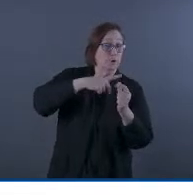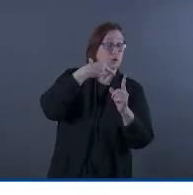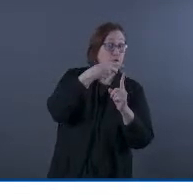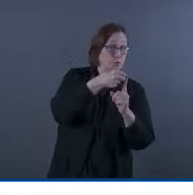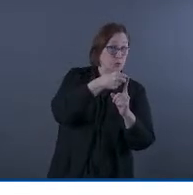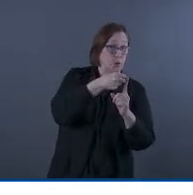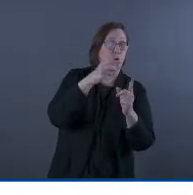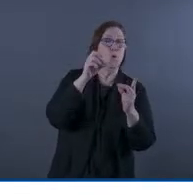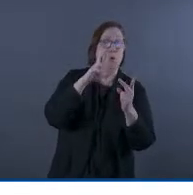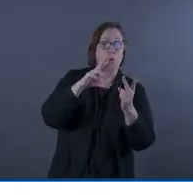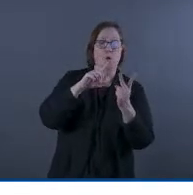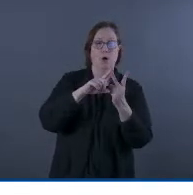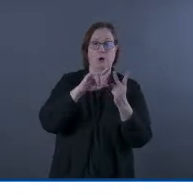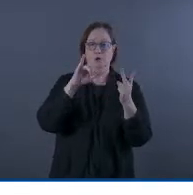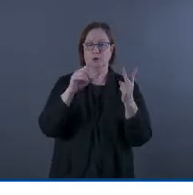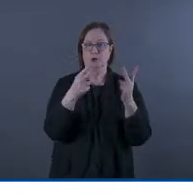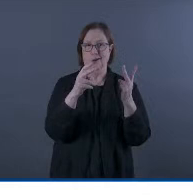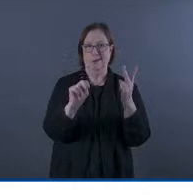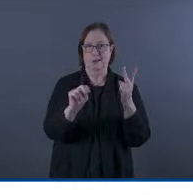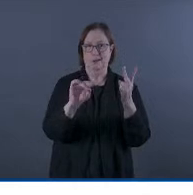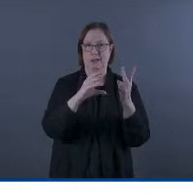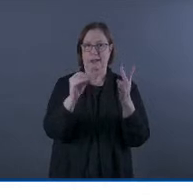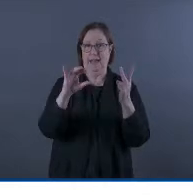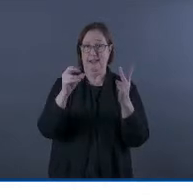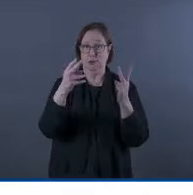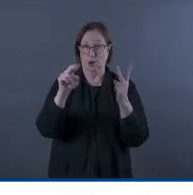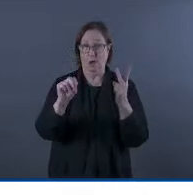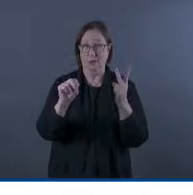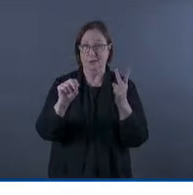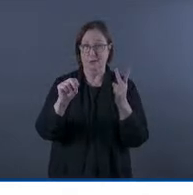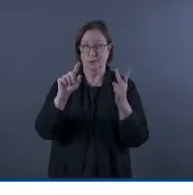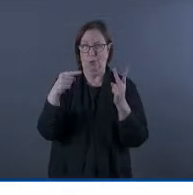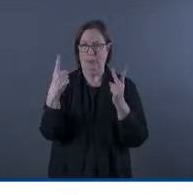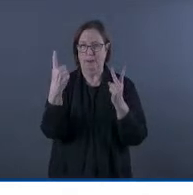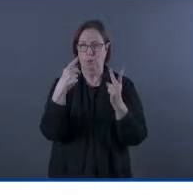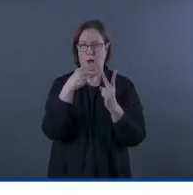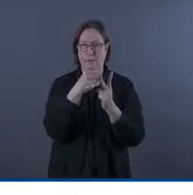over 48,000 and to be exact 48,311,